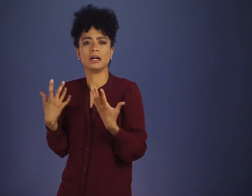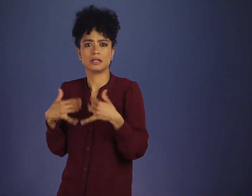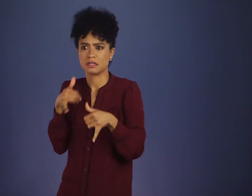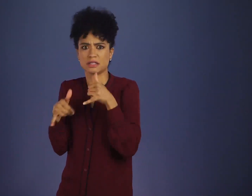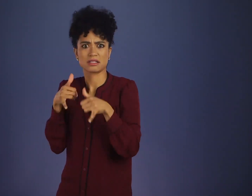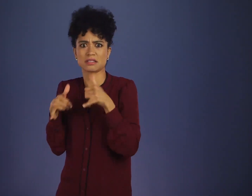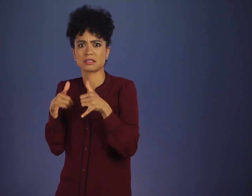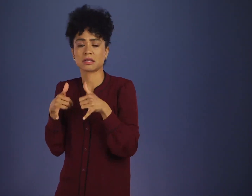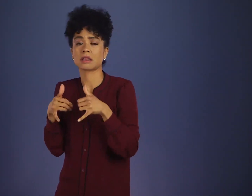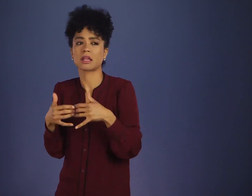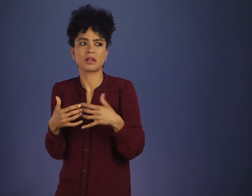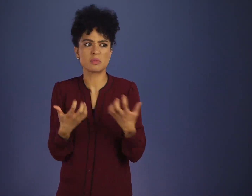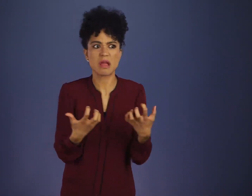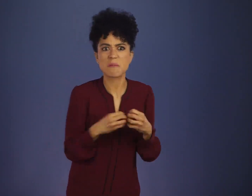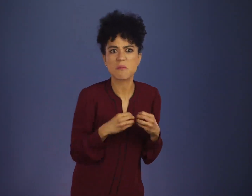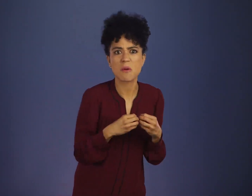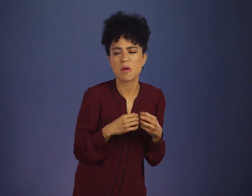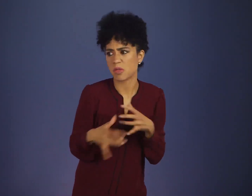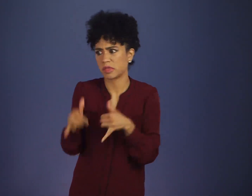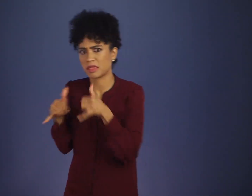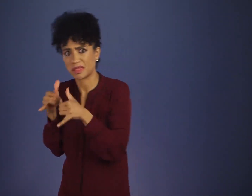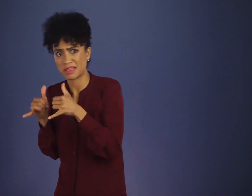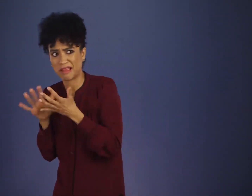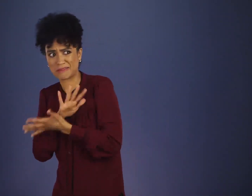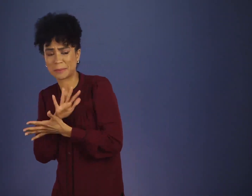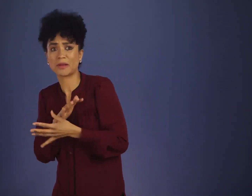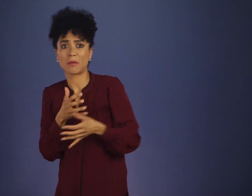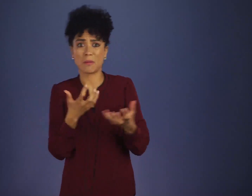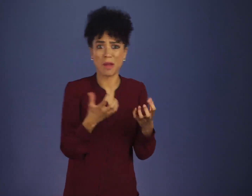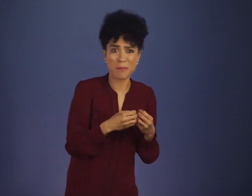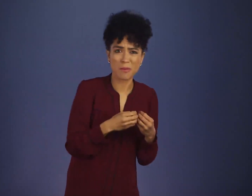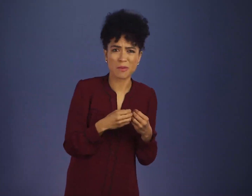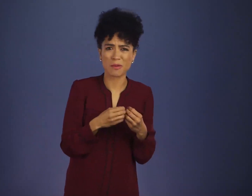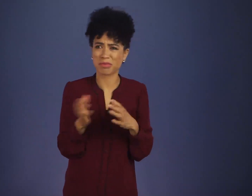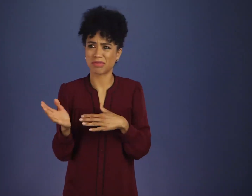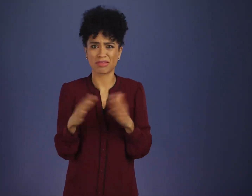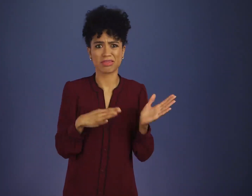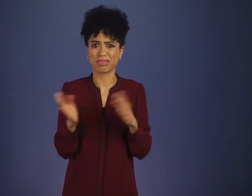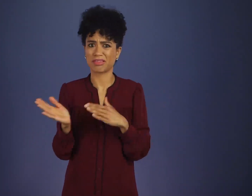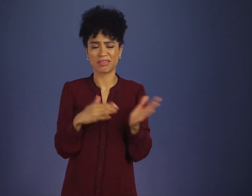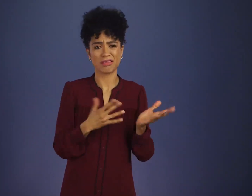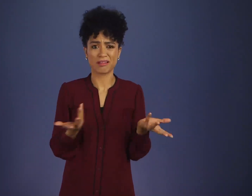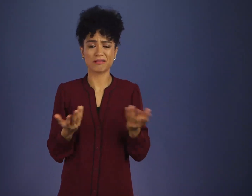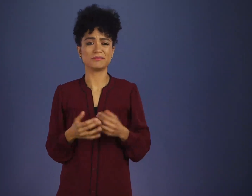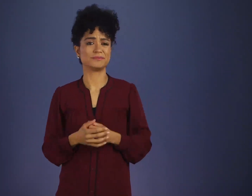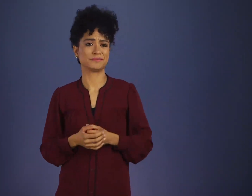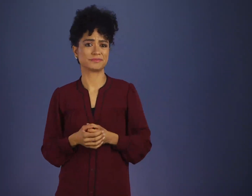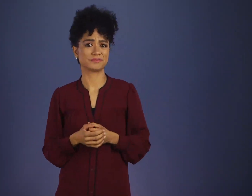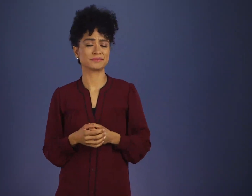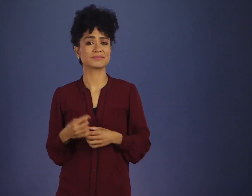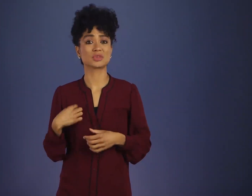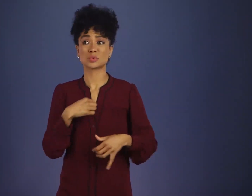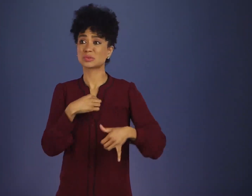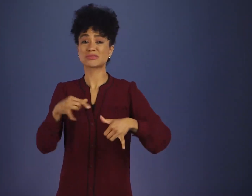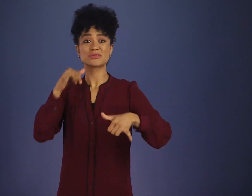We have drunk to escape the guilt of passions, and then have drunk again to make more passions possible.